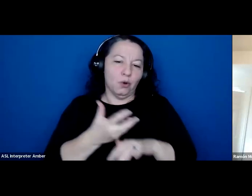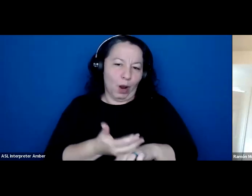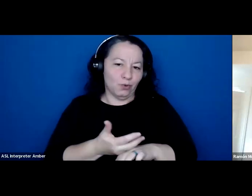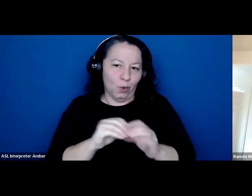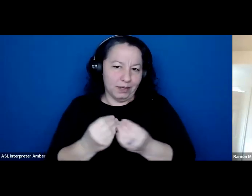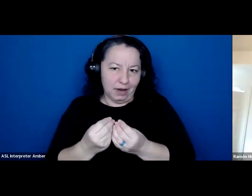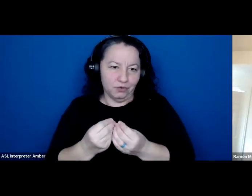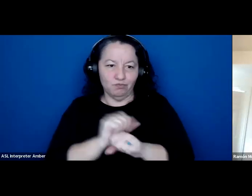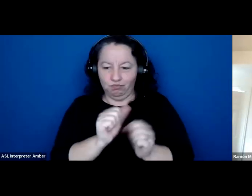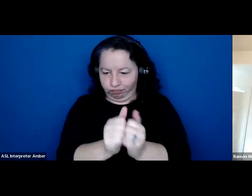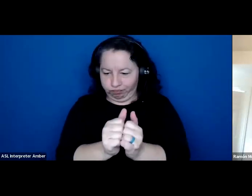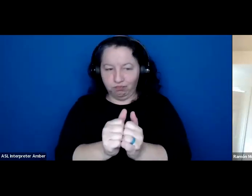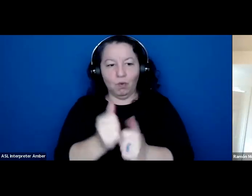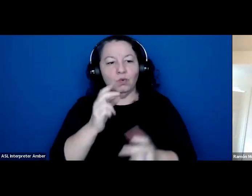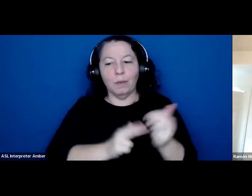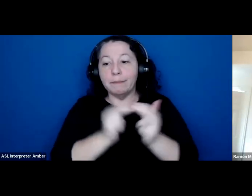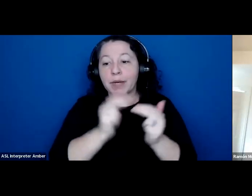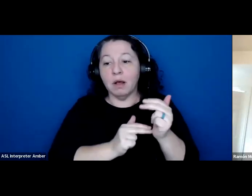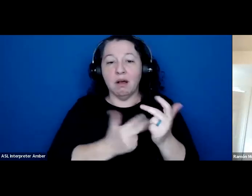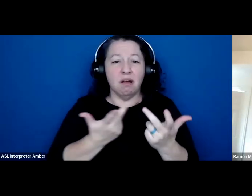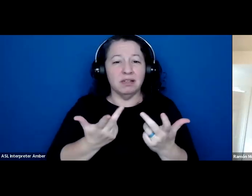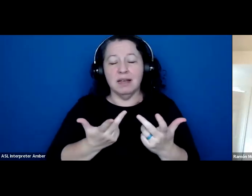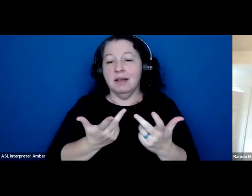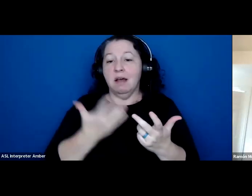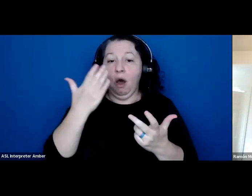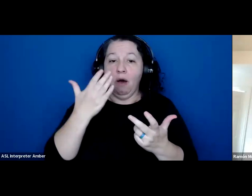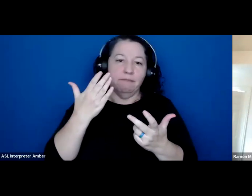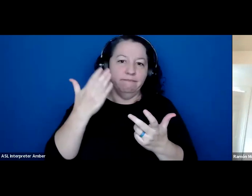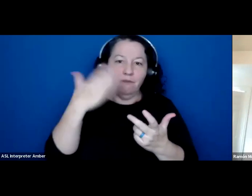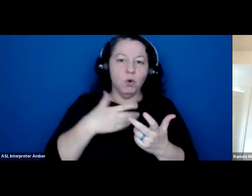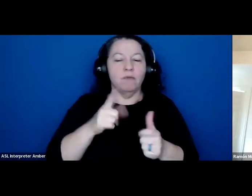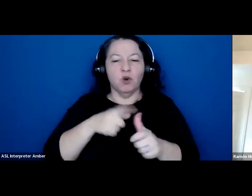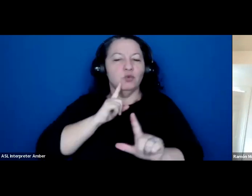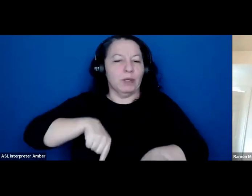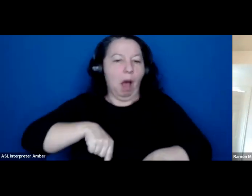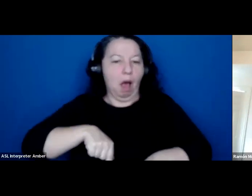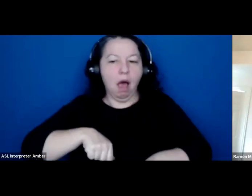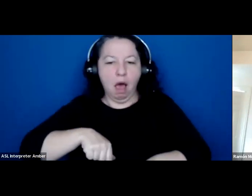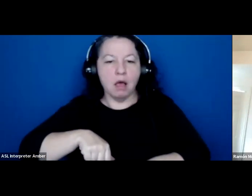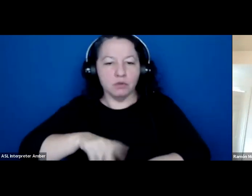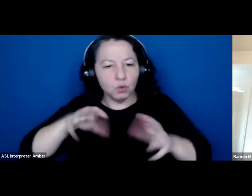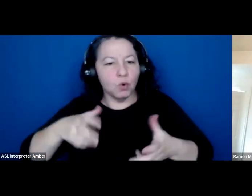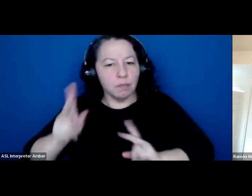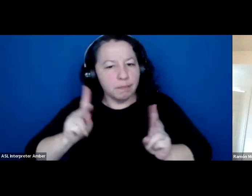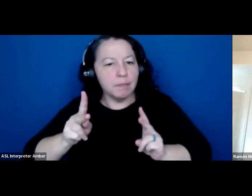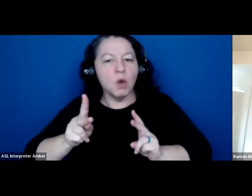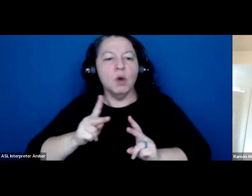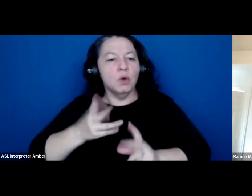a frontline internationalist left alliance of working poor people to engage in a long-term process